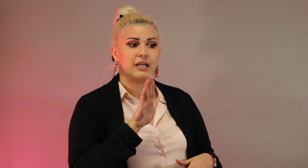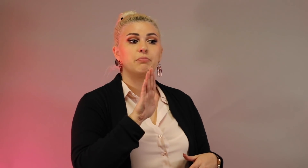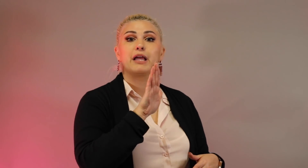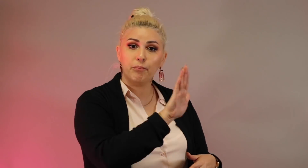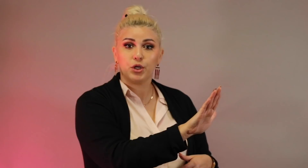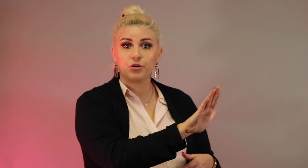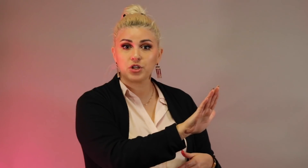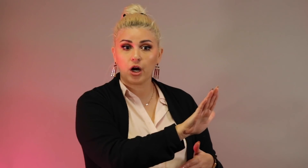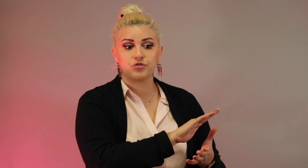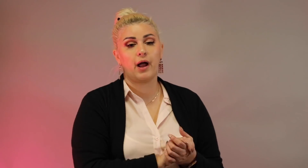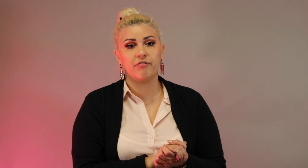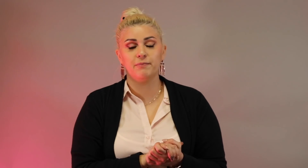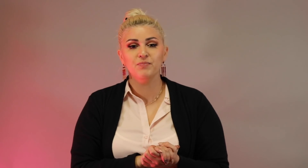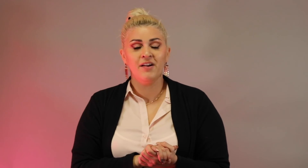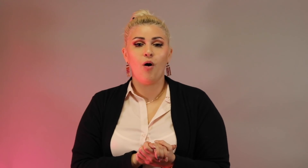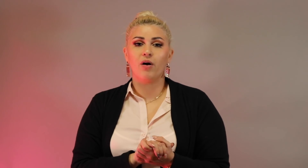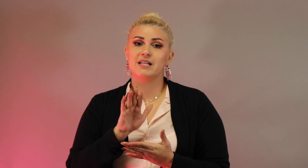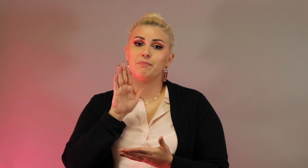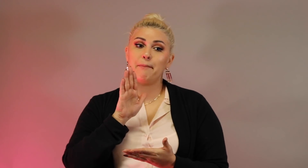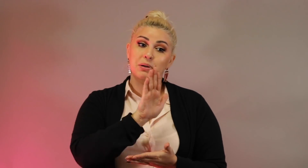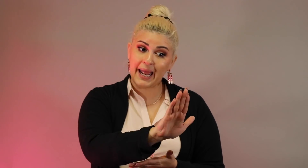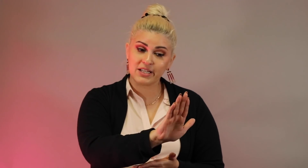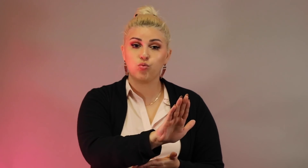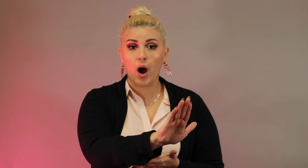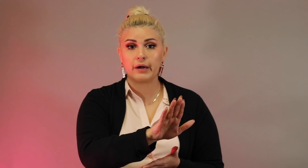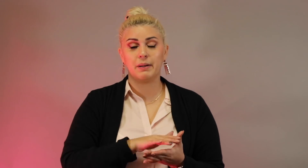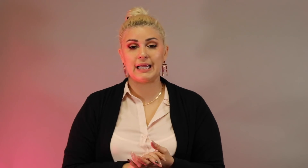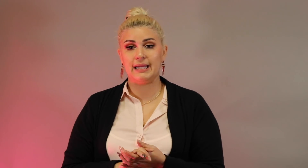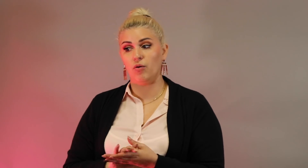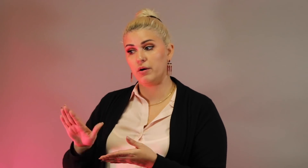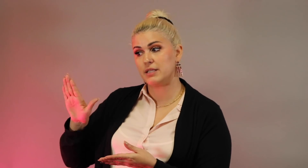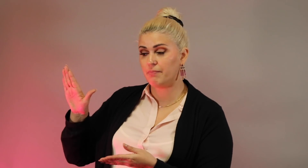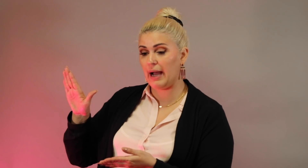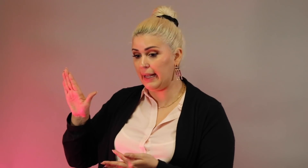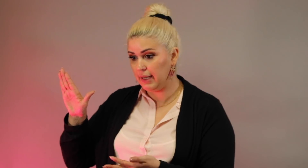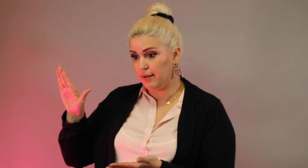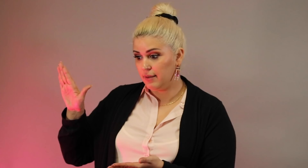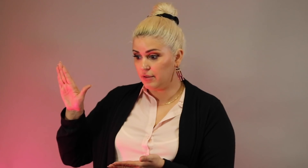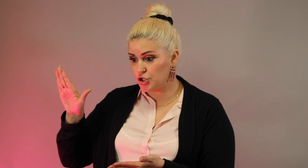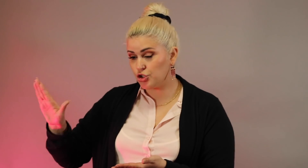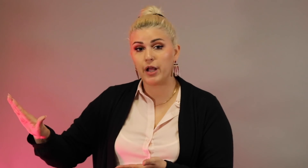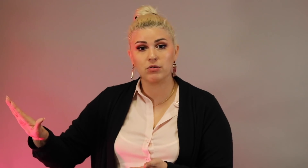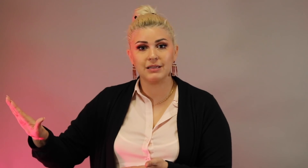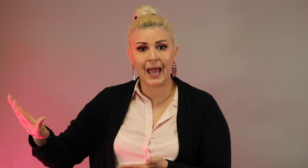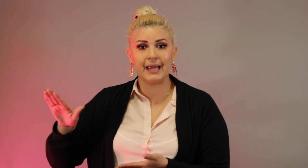but it's my computer's hard drive or it's my plant's water bucket or it's my studio's lights.